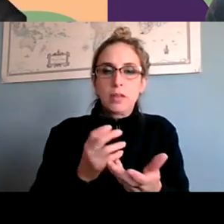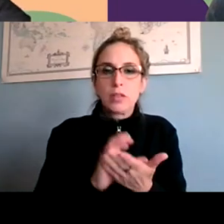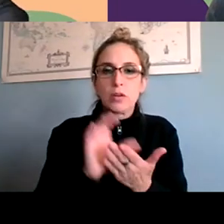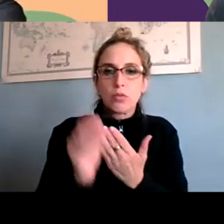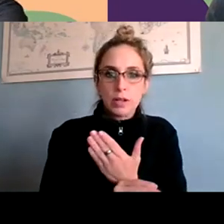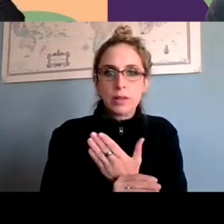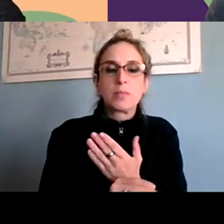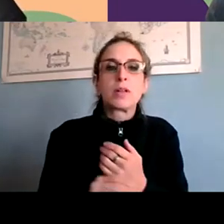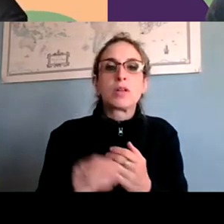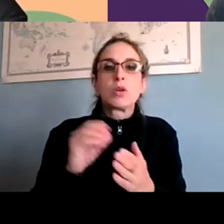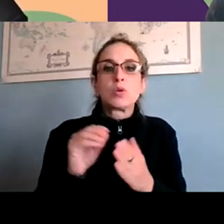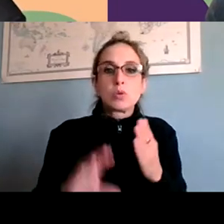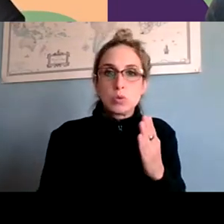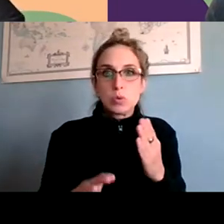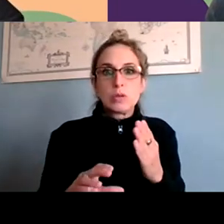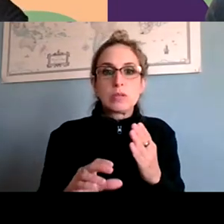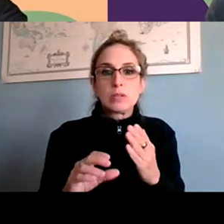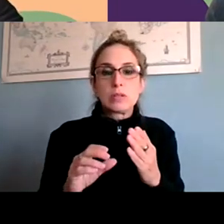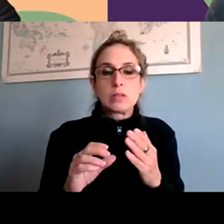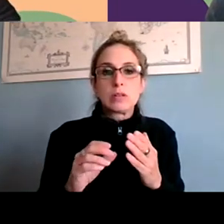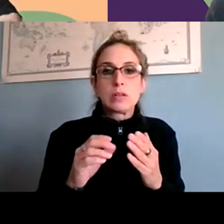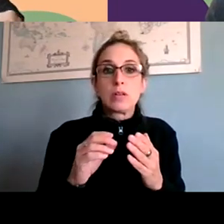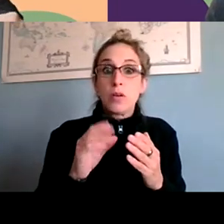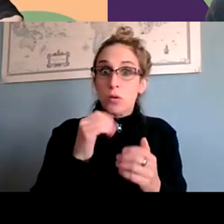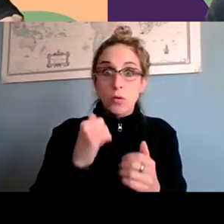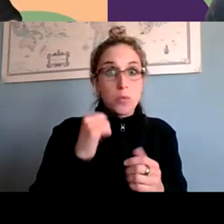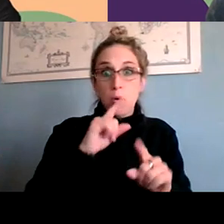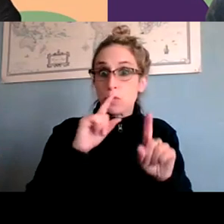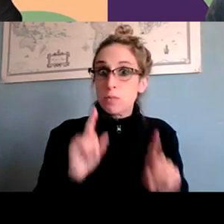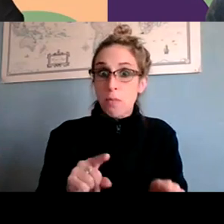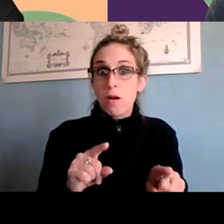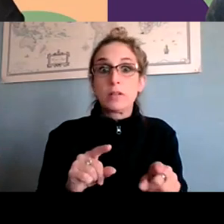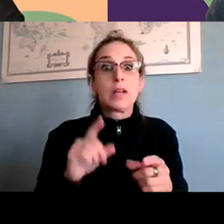Aurora Chang: Students won't respond to you, unless they know that you care.